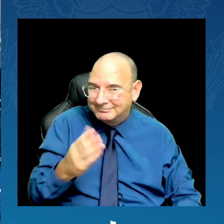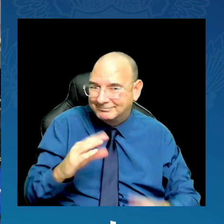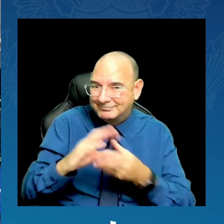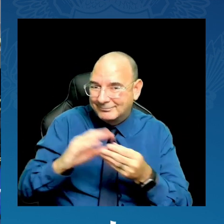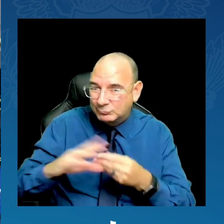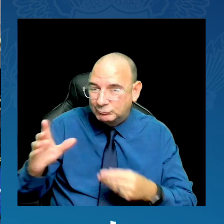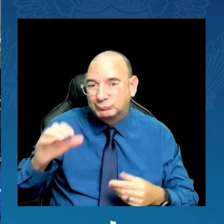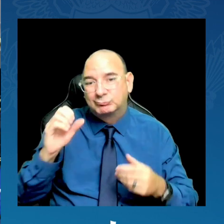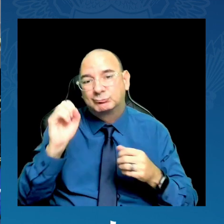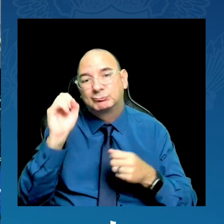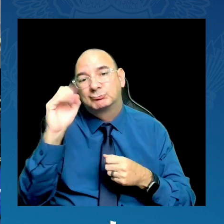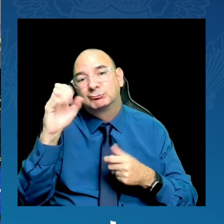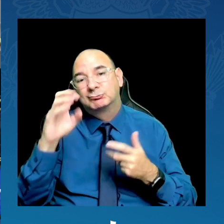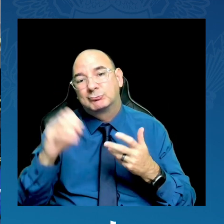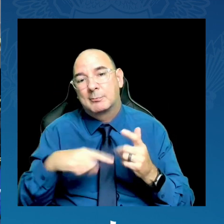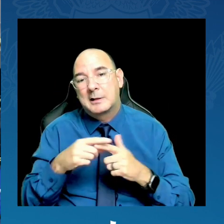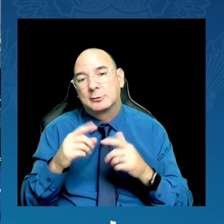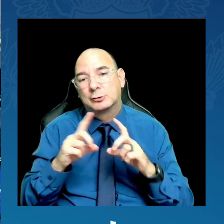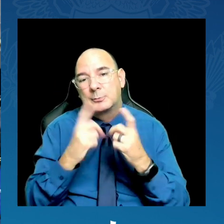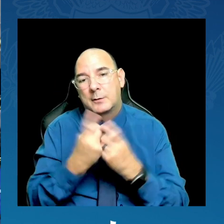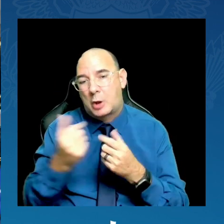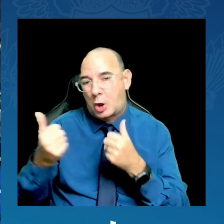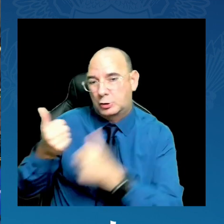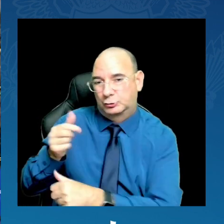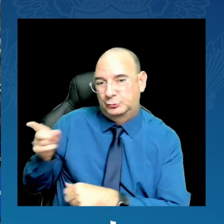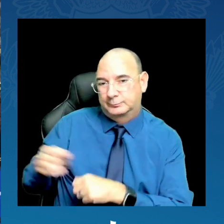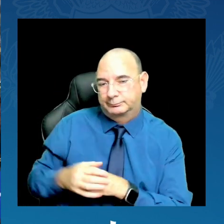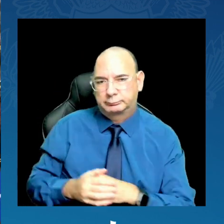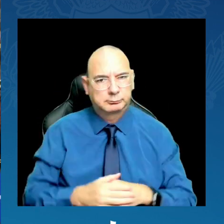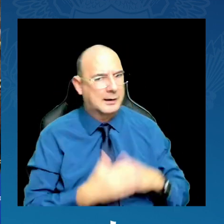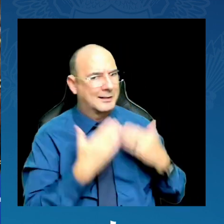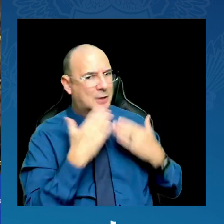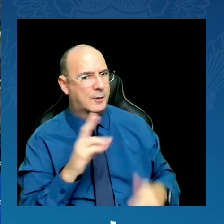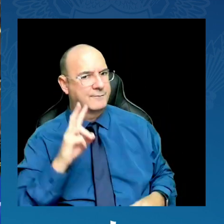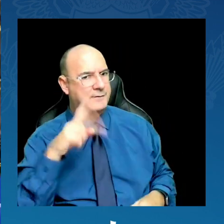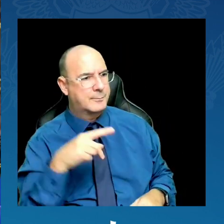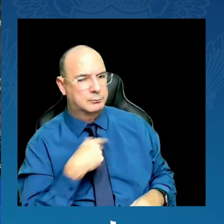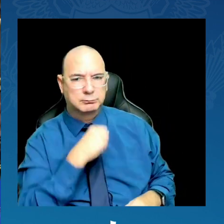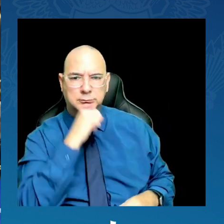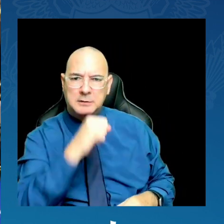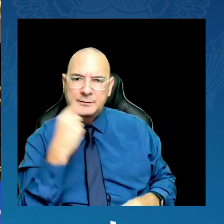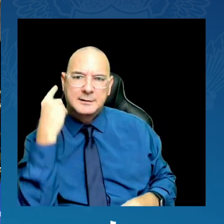Madam Vice President. I love hearing from my teacher the way that you inspire by sparking interest,